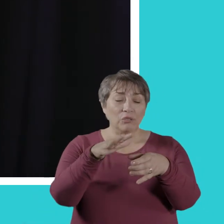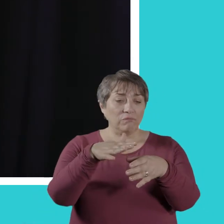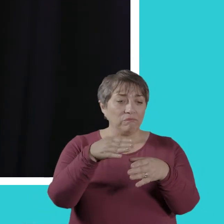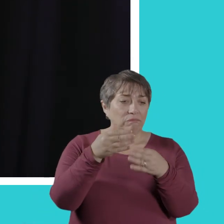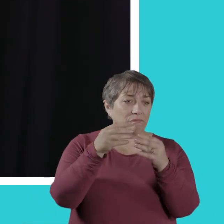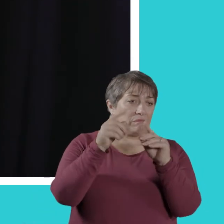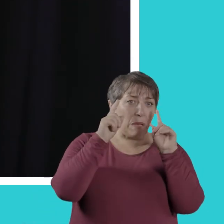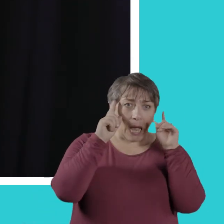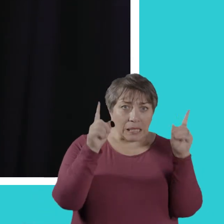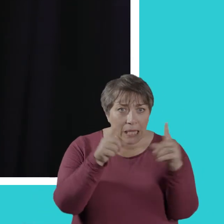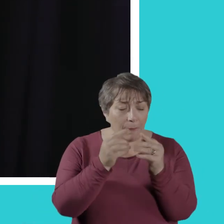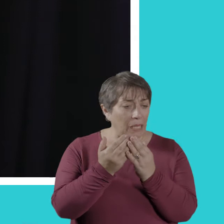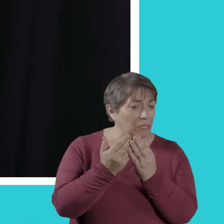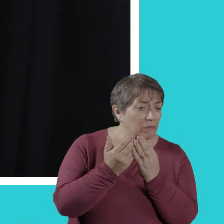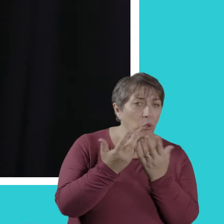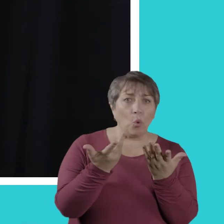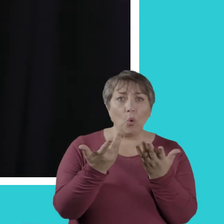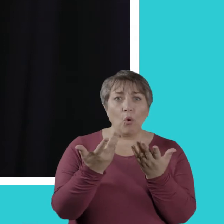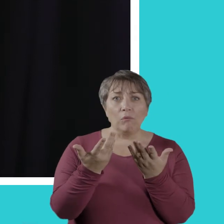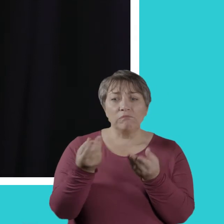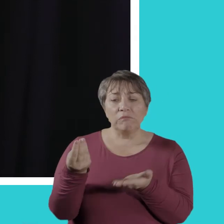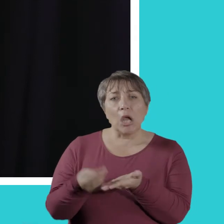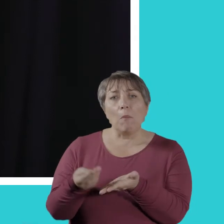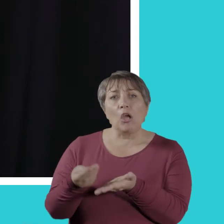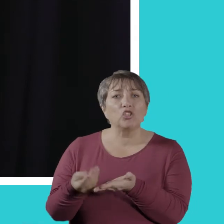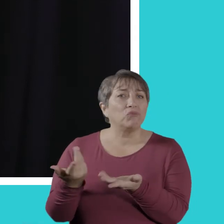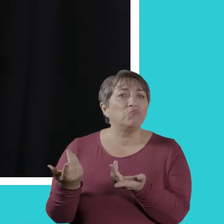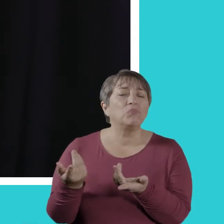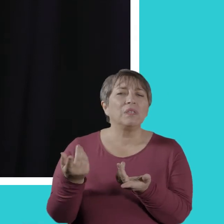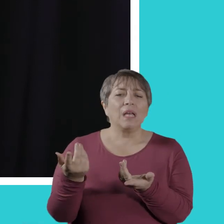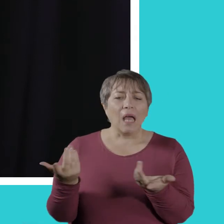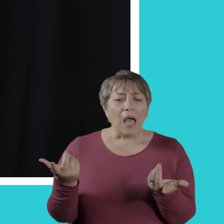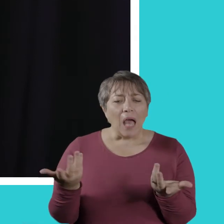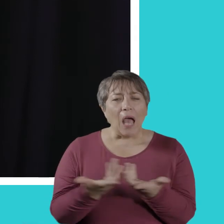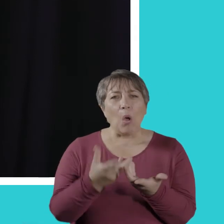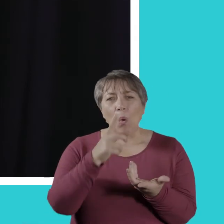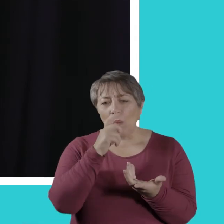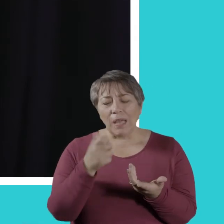what can they be doing to kind of foster more inclusive more we're not using the word tolerant